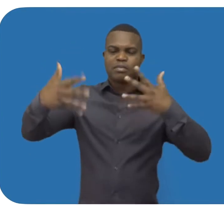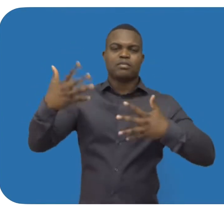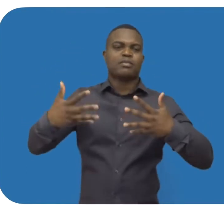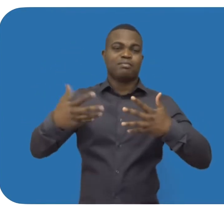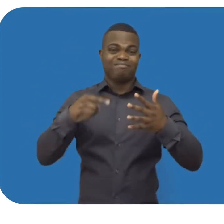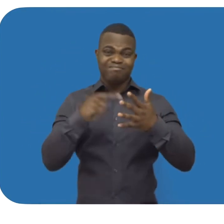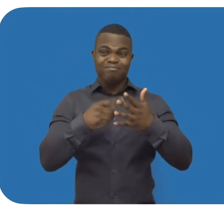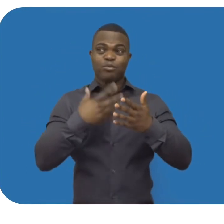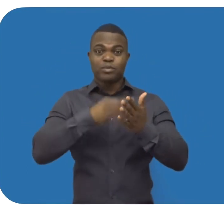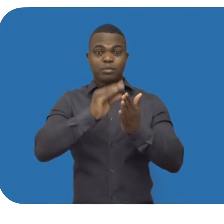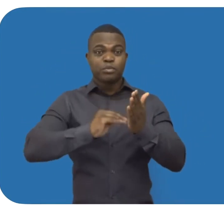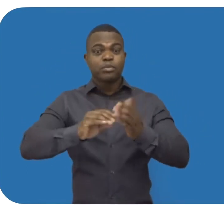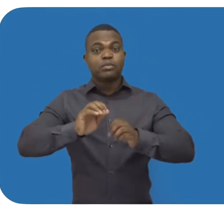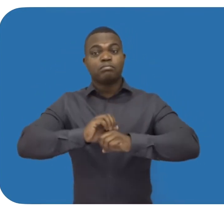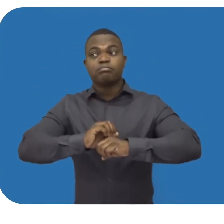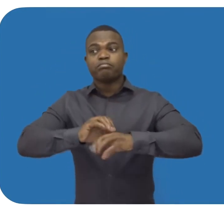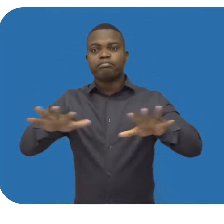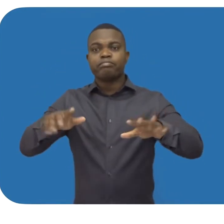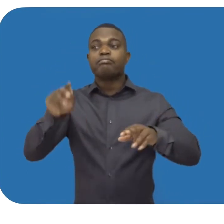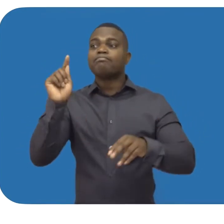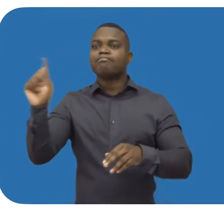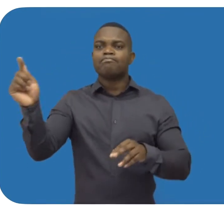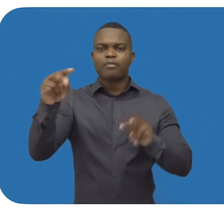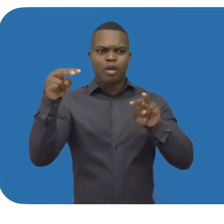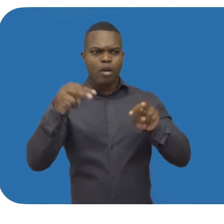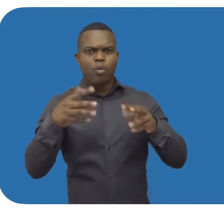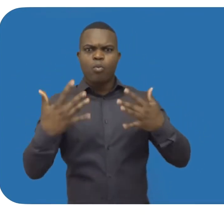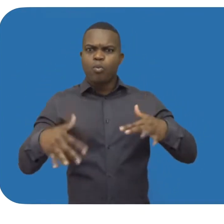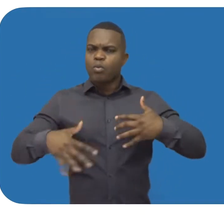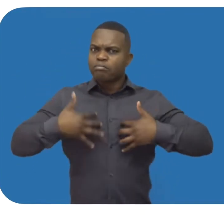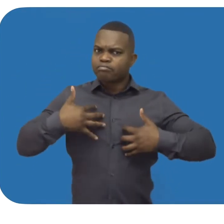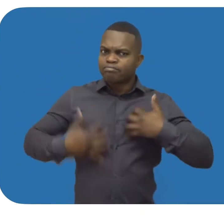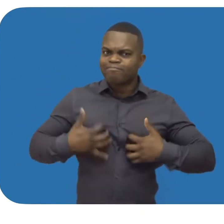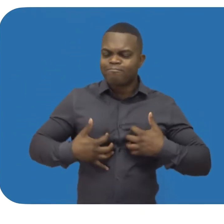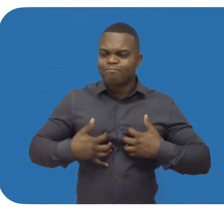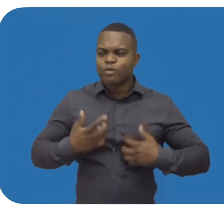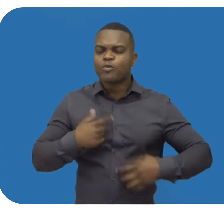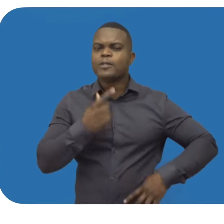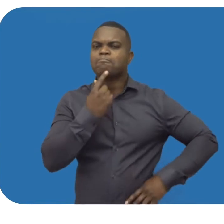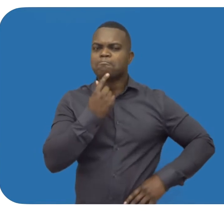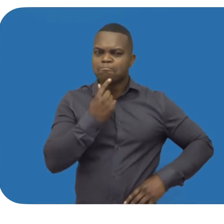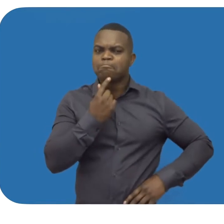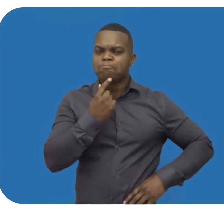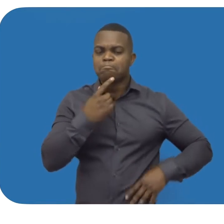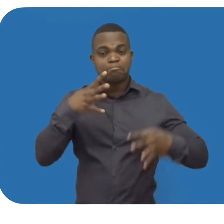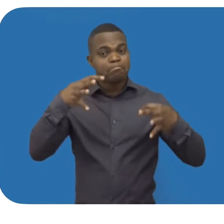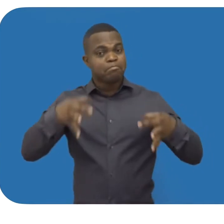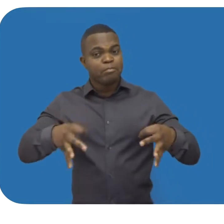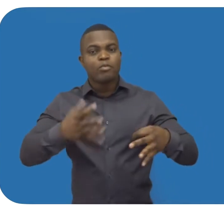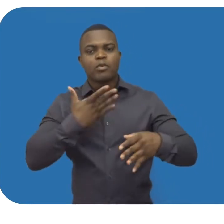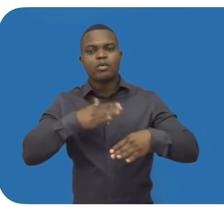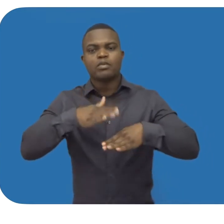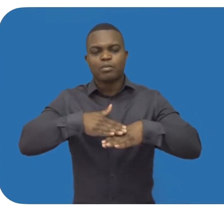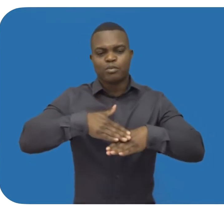The responses to this report were so enthusiastic that we decided that we wanted to extend our work even further